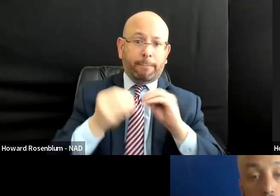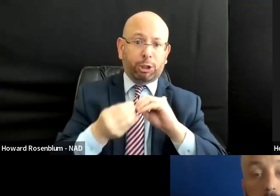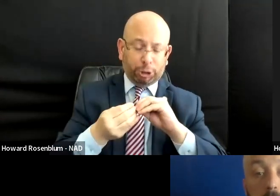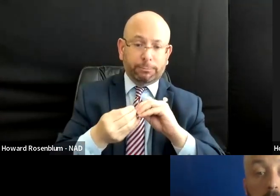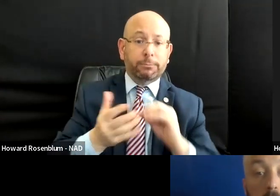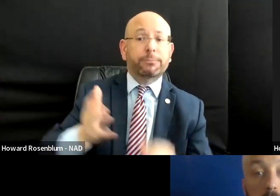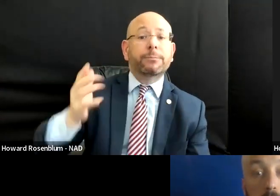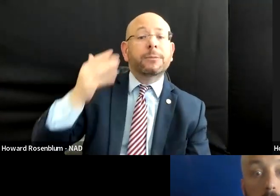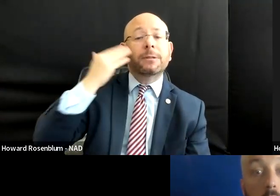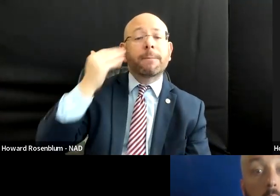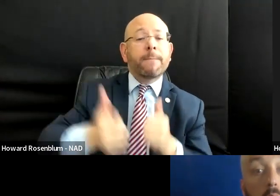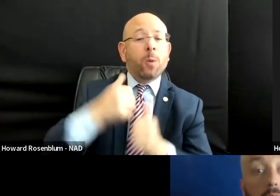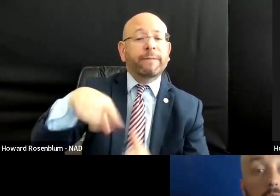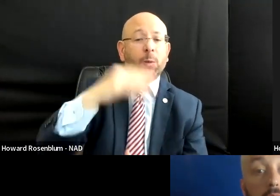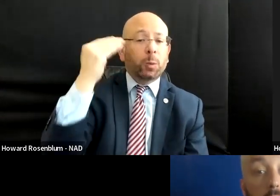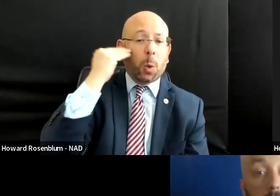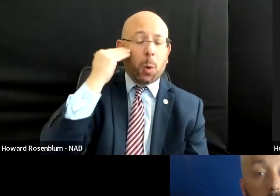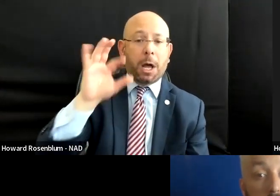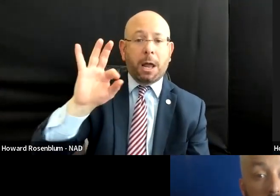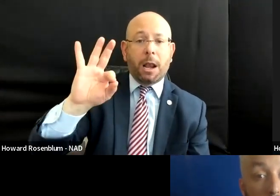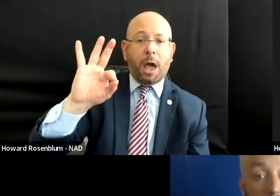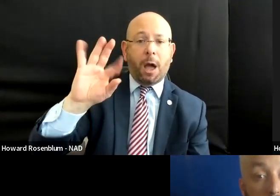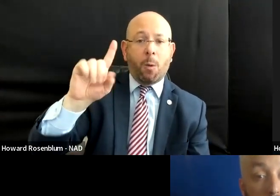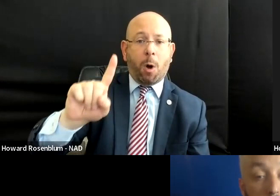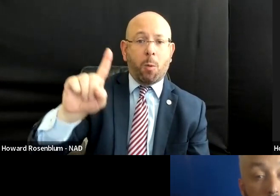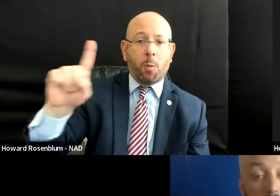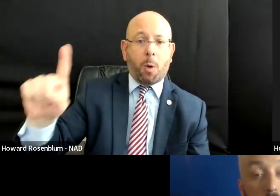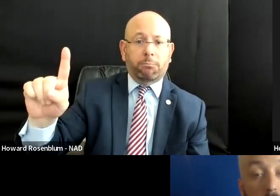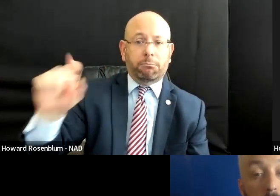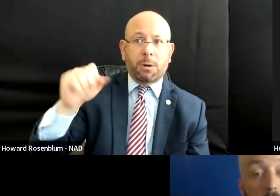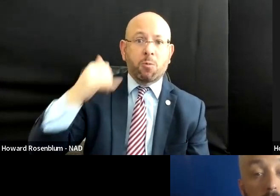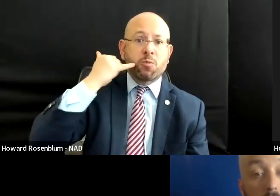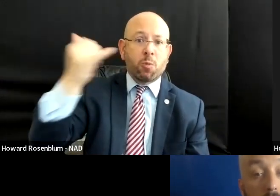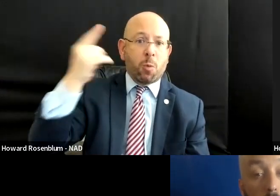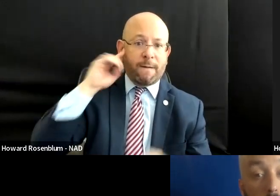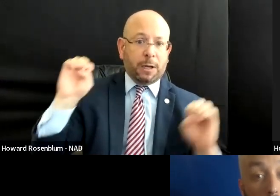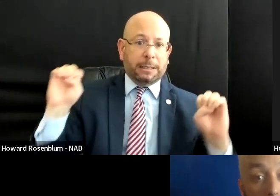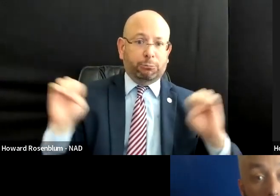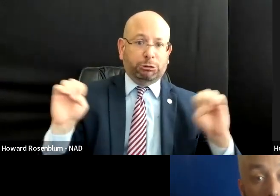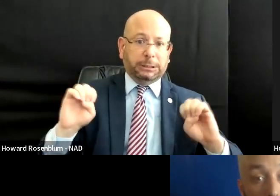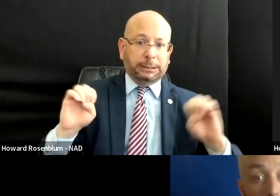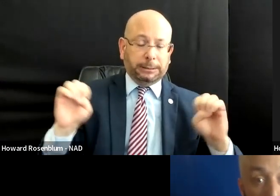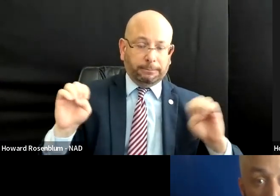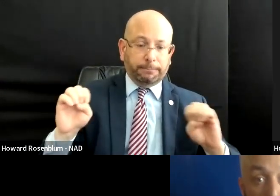together to approach the FCC. One good example just happened recently. The